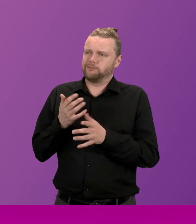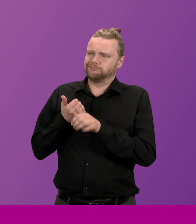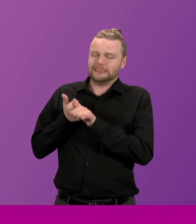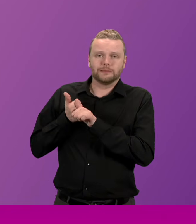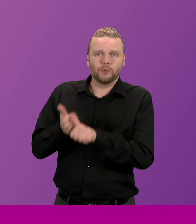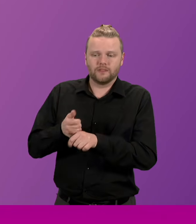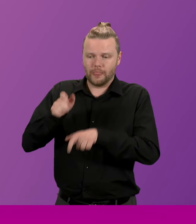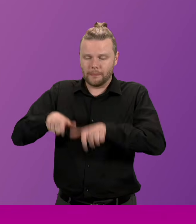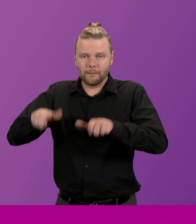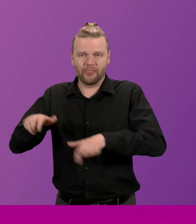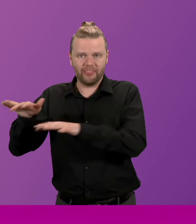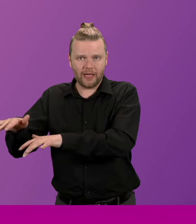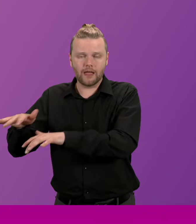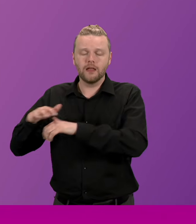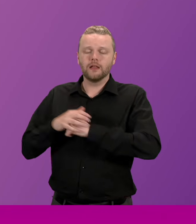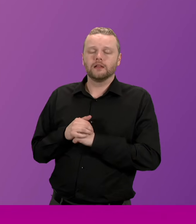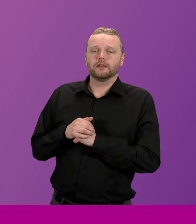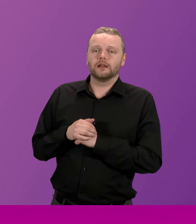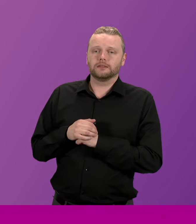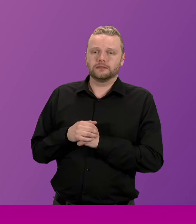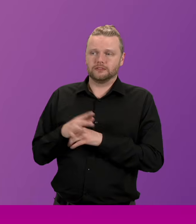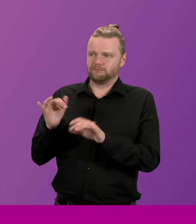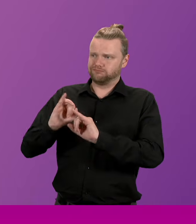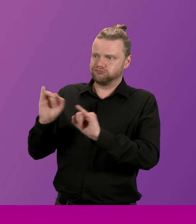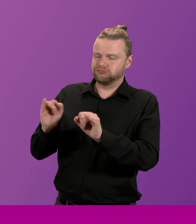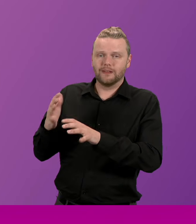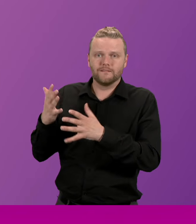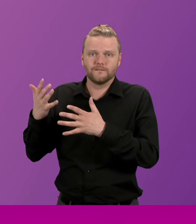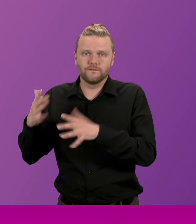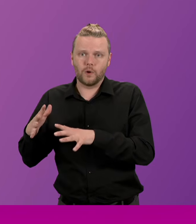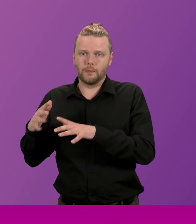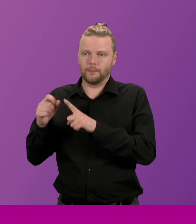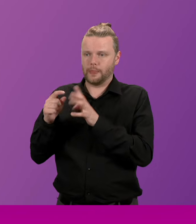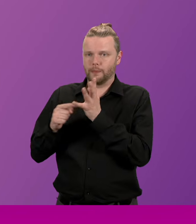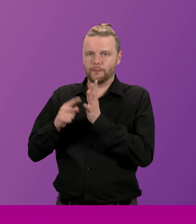the people of Ukraine in the terror that they face from the Putin regime.